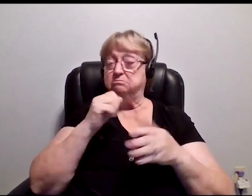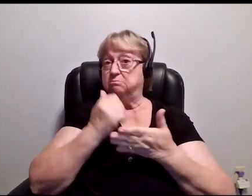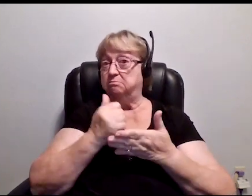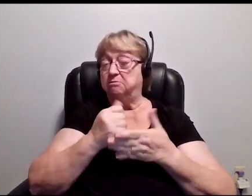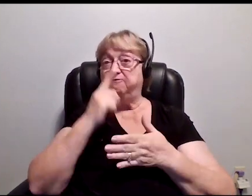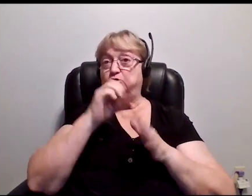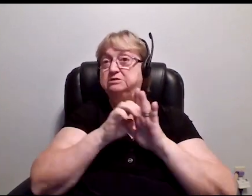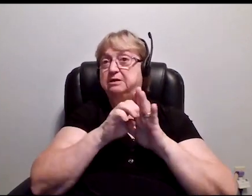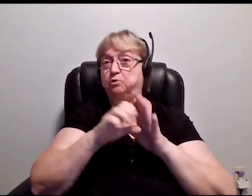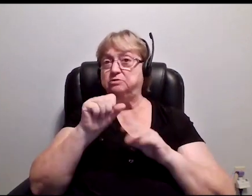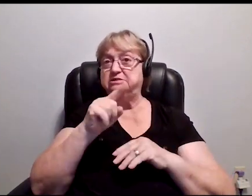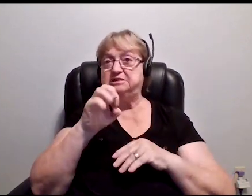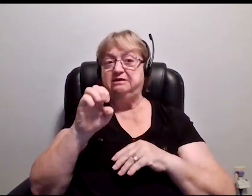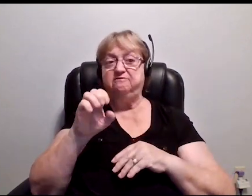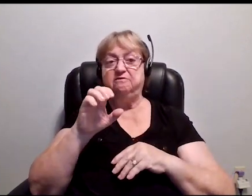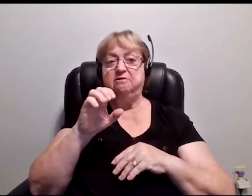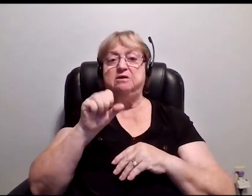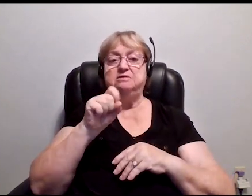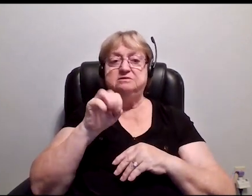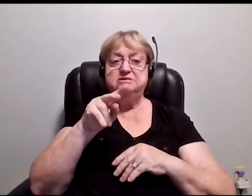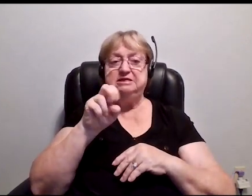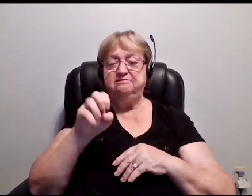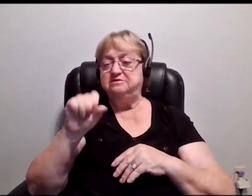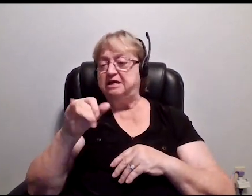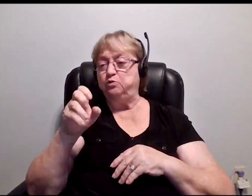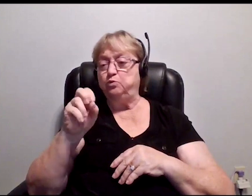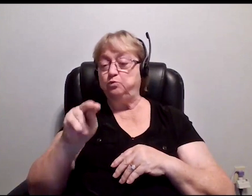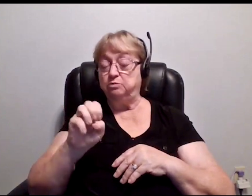Steve Sahyun at the University of Wisconsin Whitewater has these really interesting